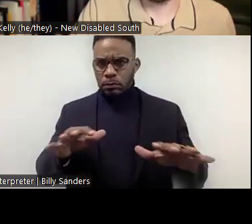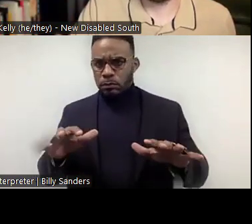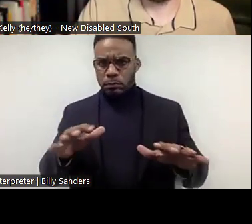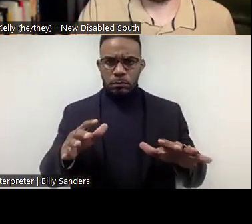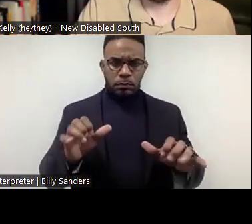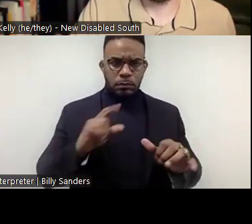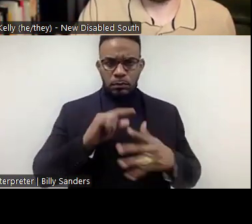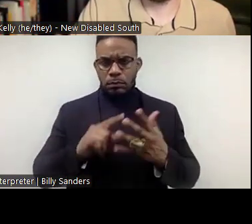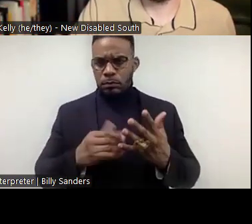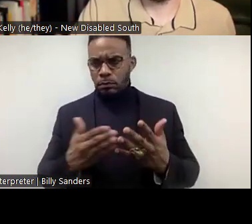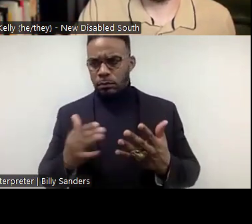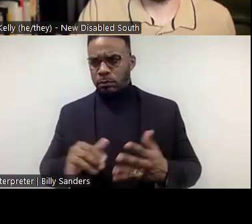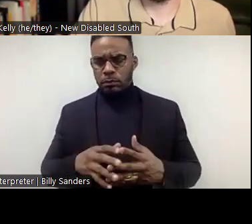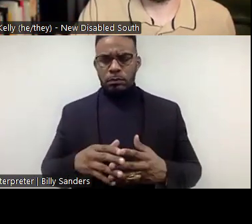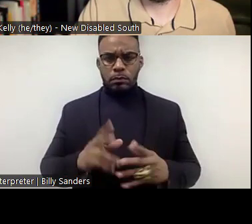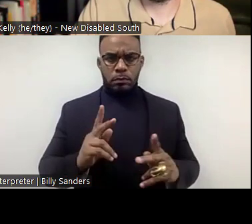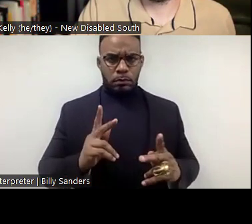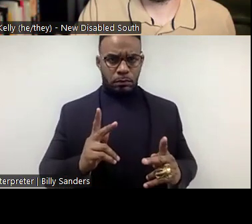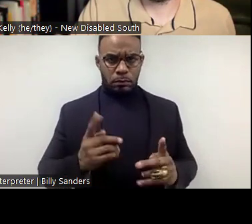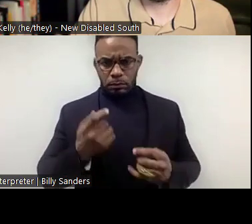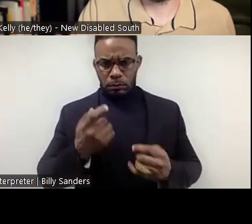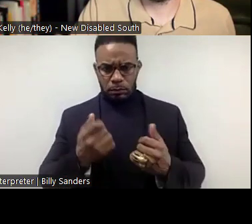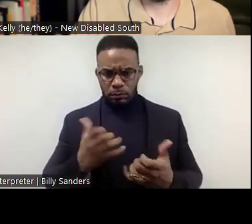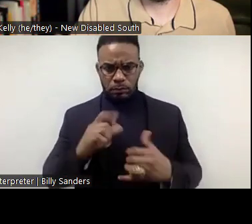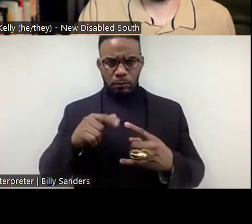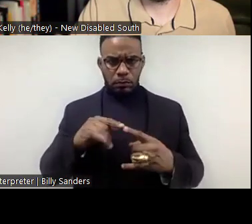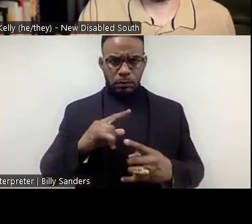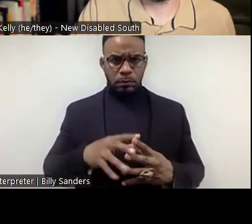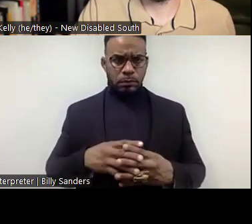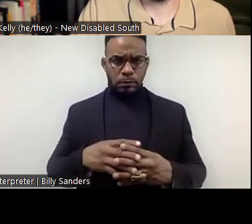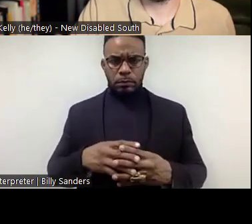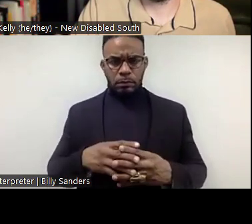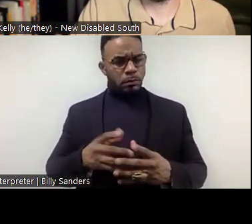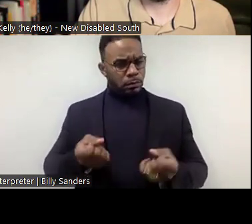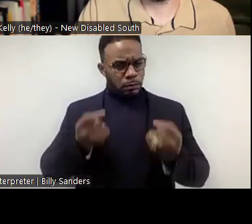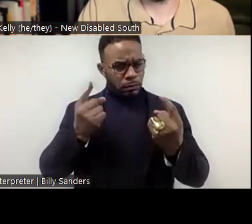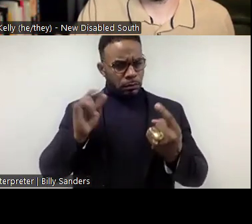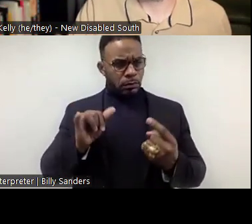And understand that one of the things that people really got